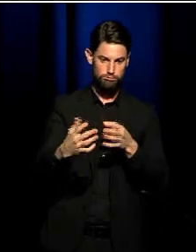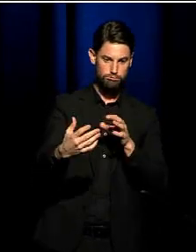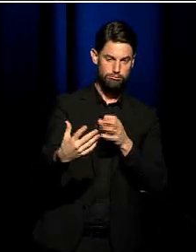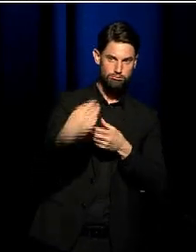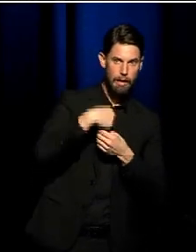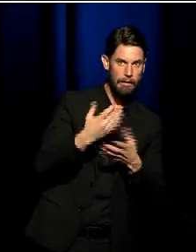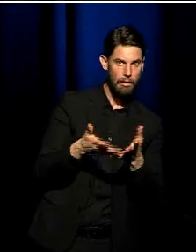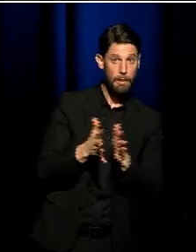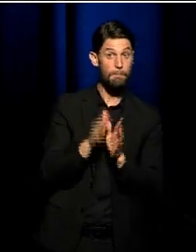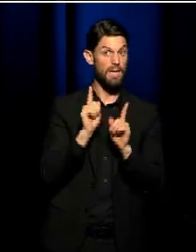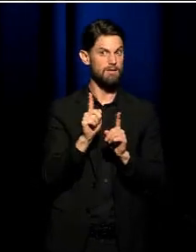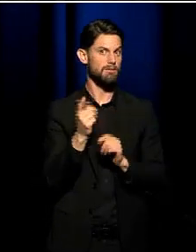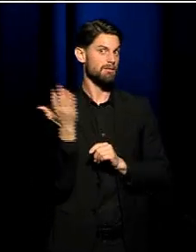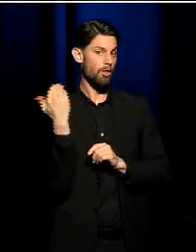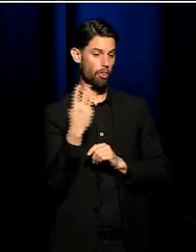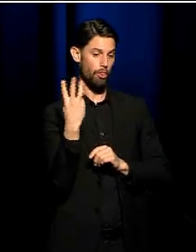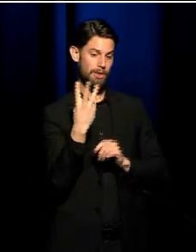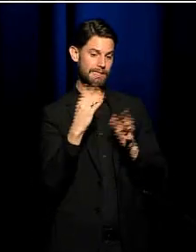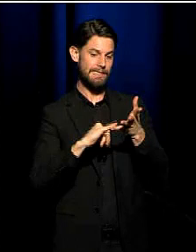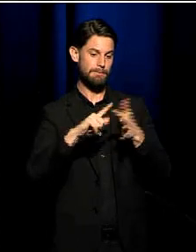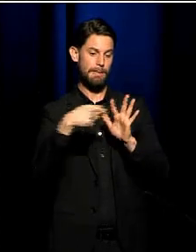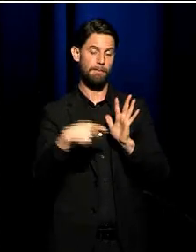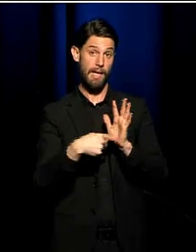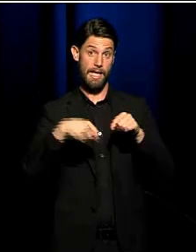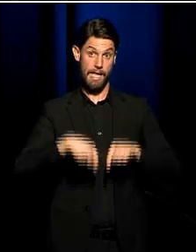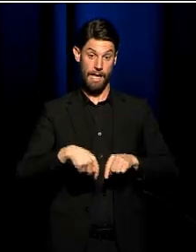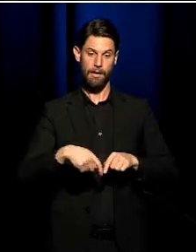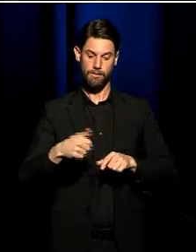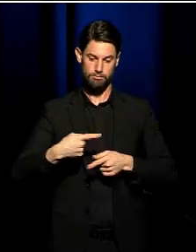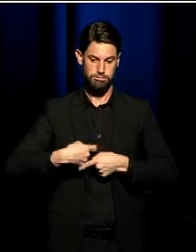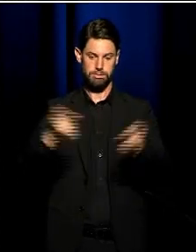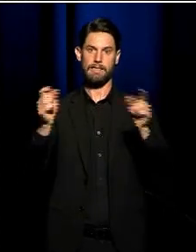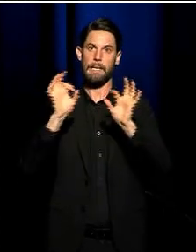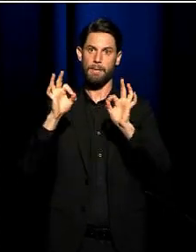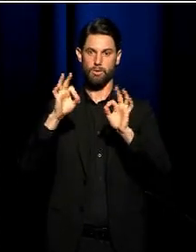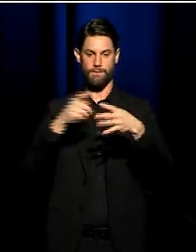13 September four practice guidelines to inform people about the procedures the